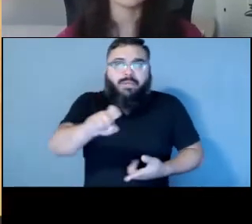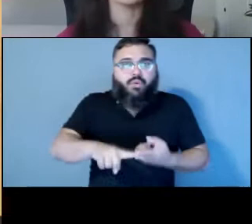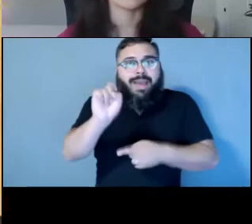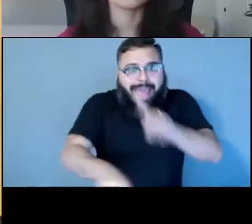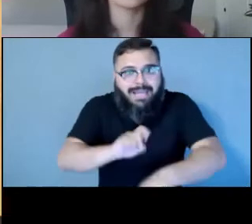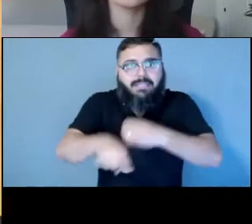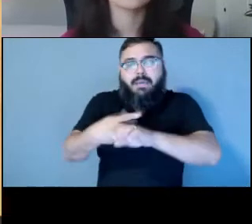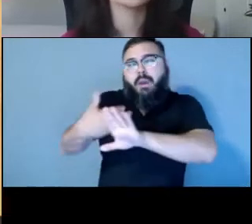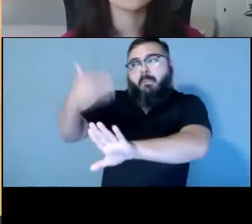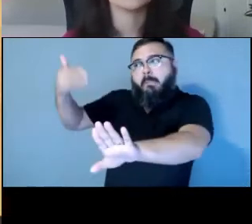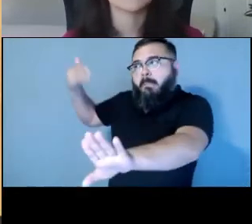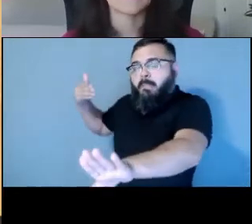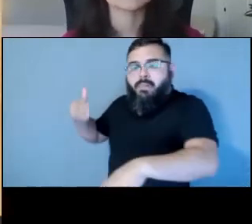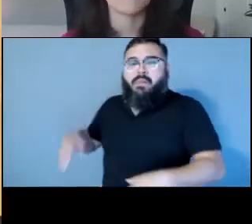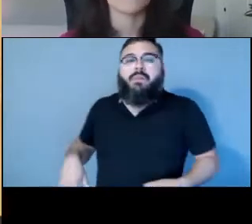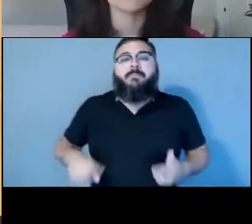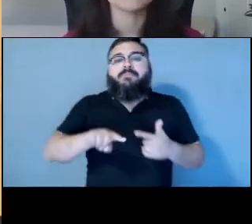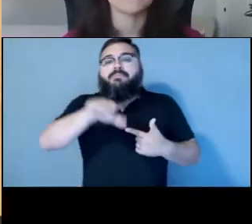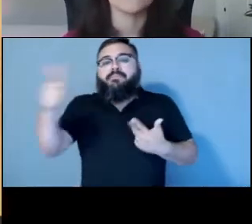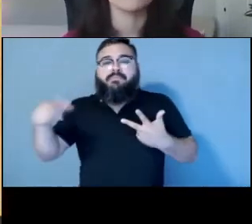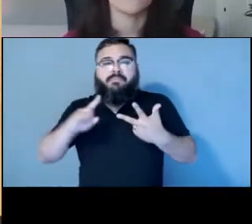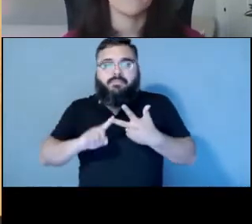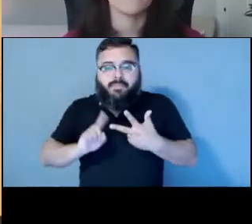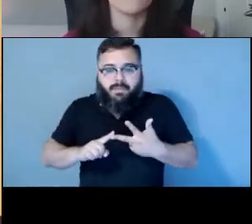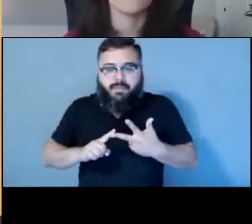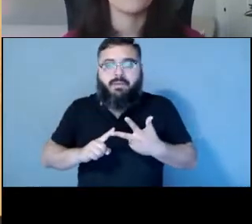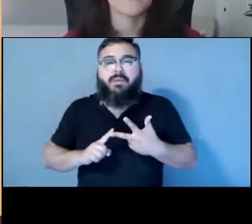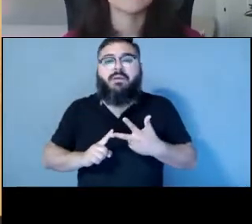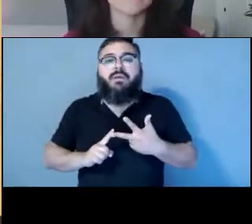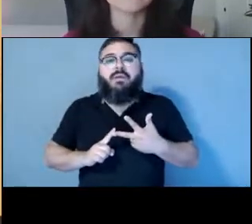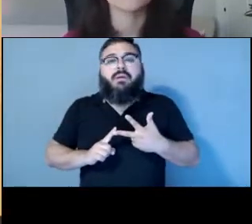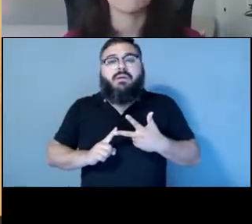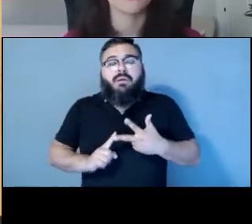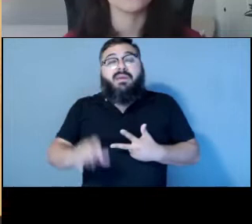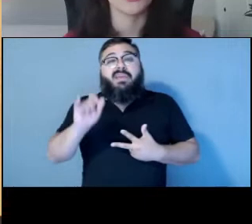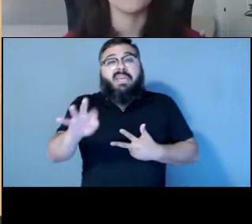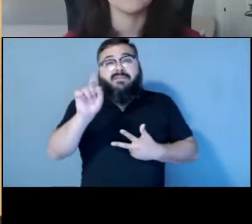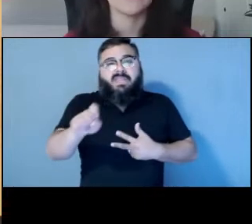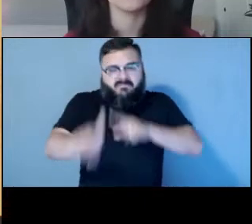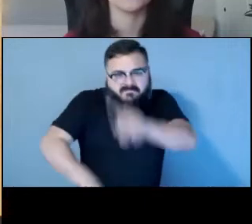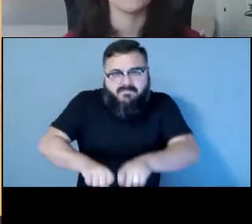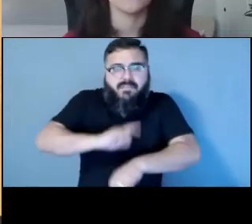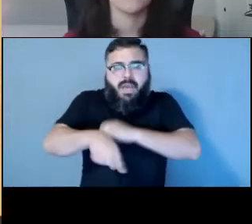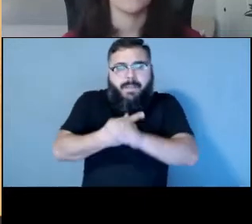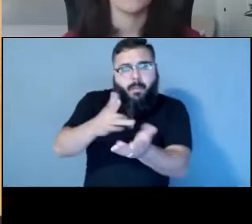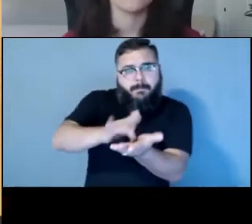And then the other time they can ask about things is if they need to ask for medical documentation,